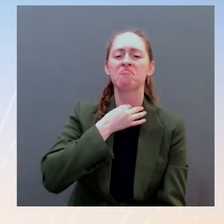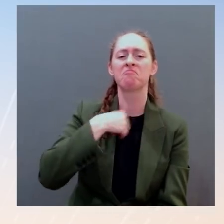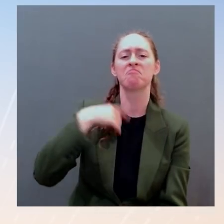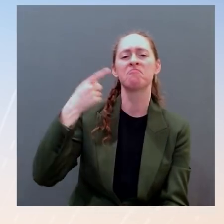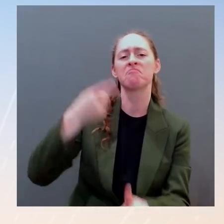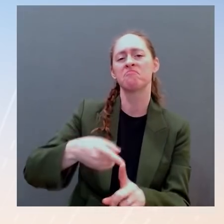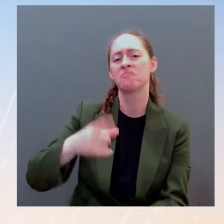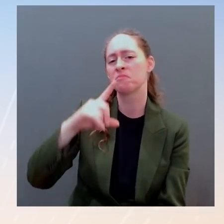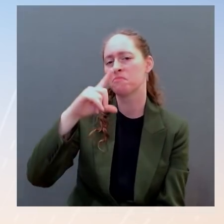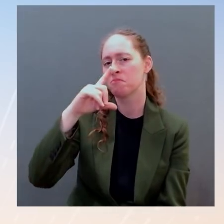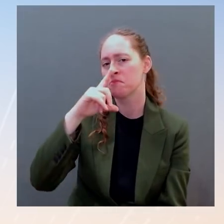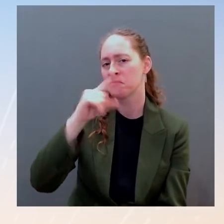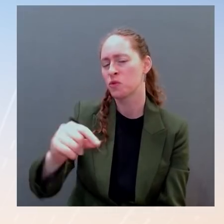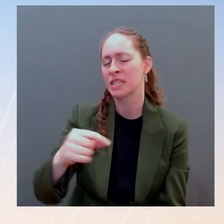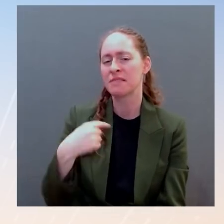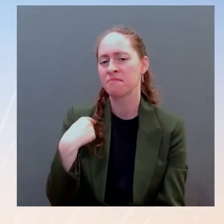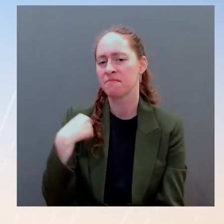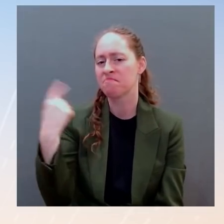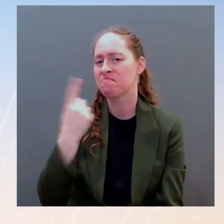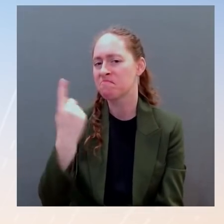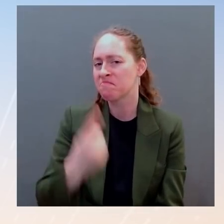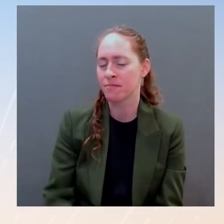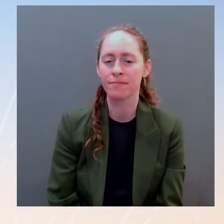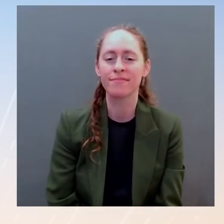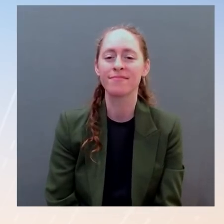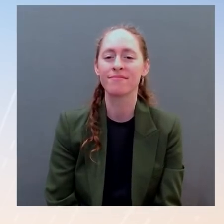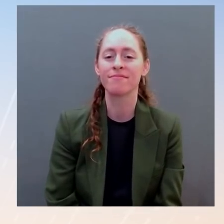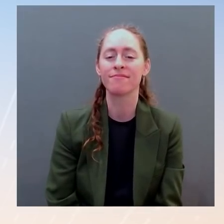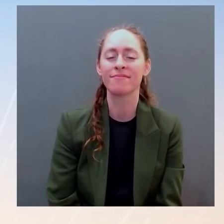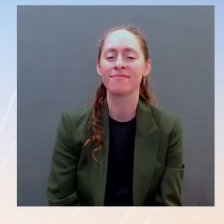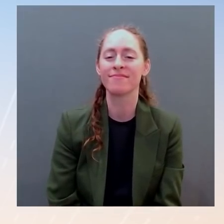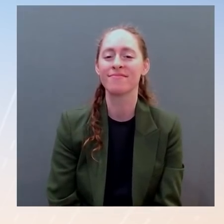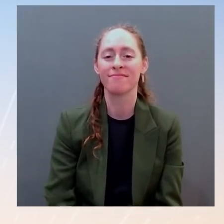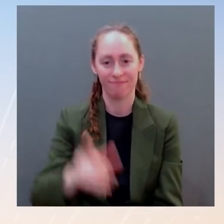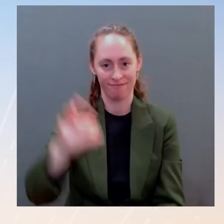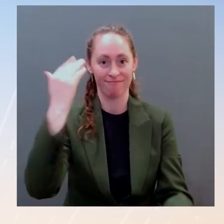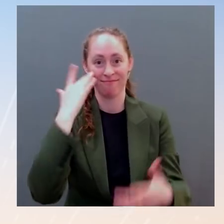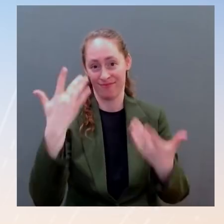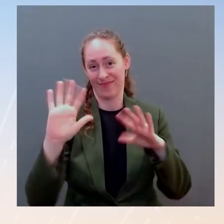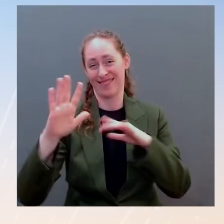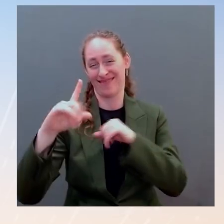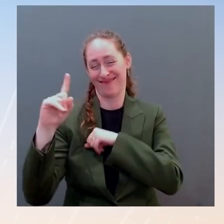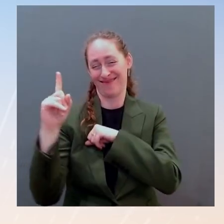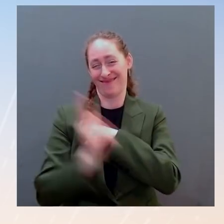but on -- especially on oligarchs and other people close to Putin -- have thus far excluded his girlfriend,